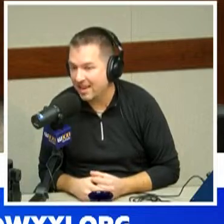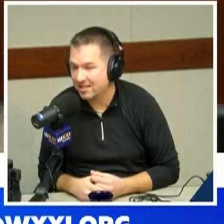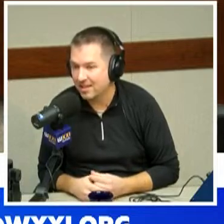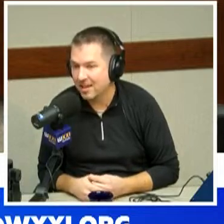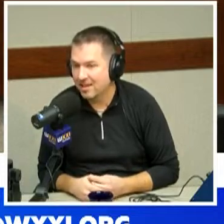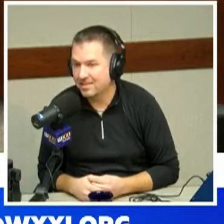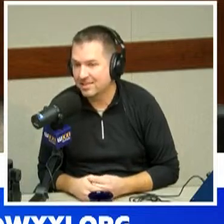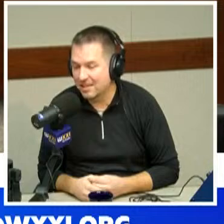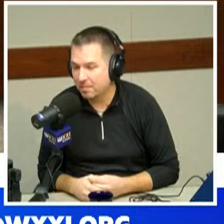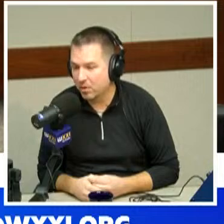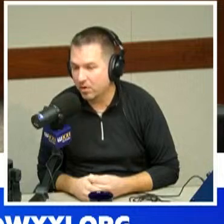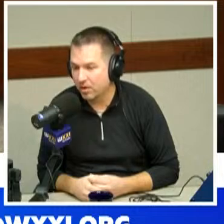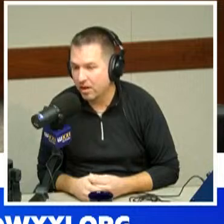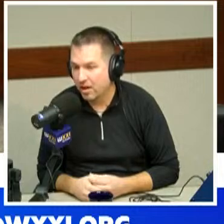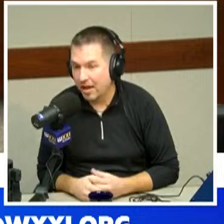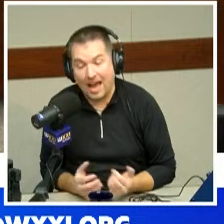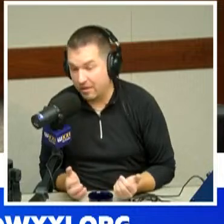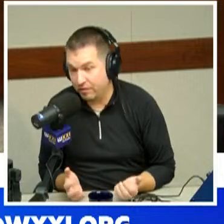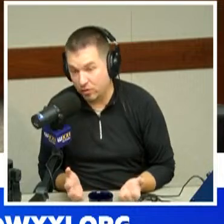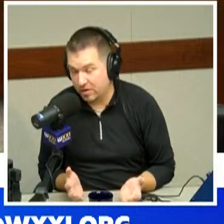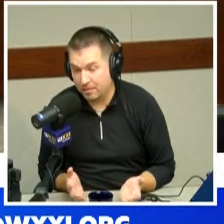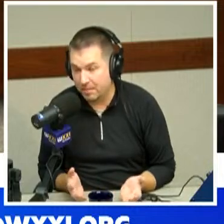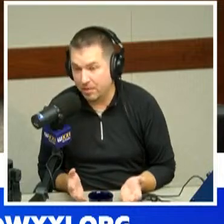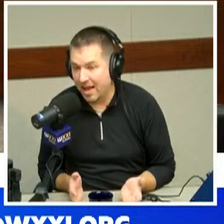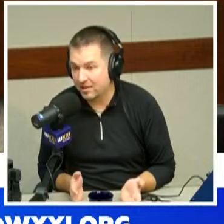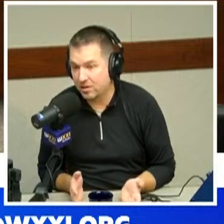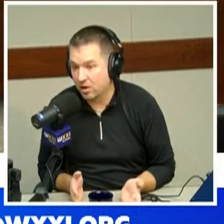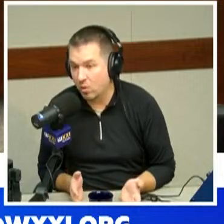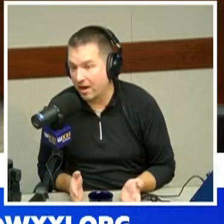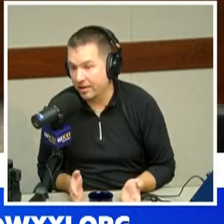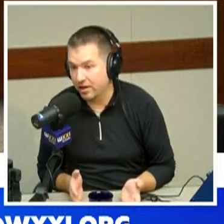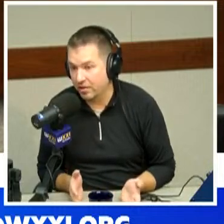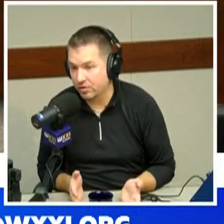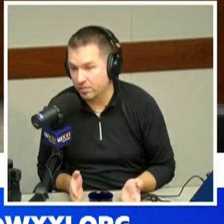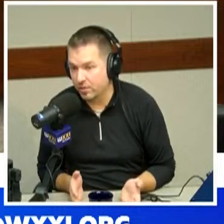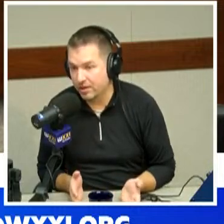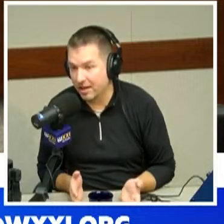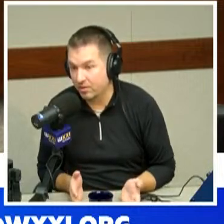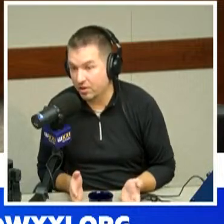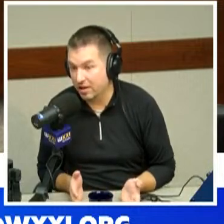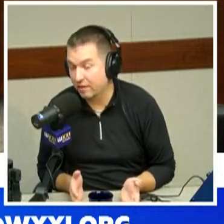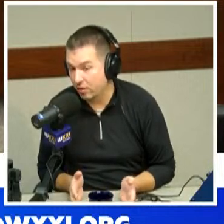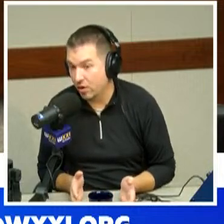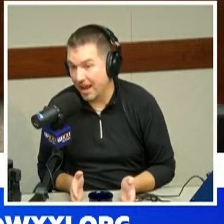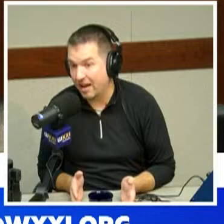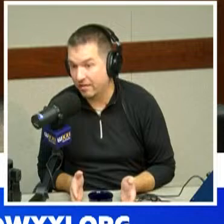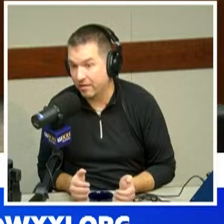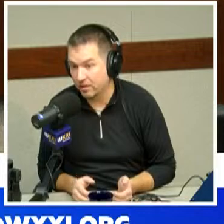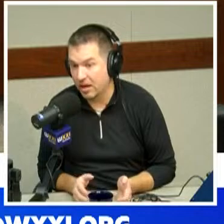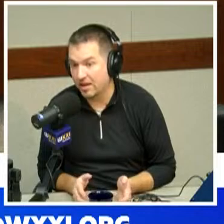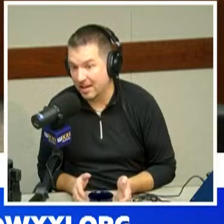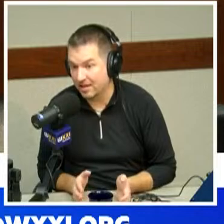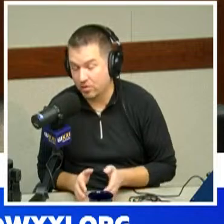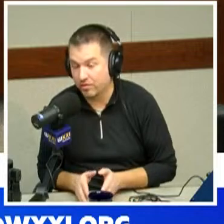as simple for some people as acquiring another spoken language if you don't have context or